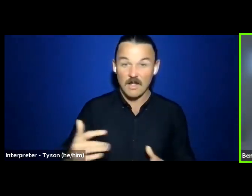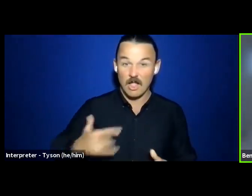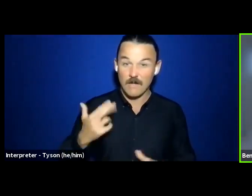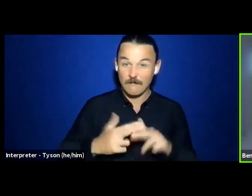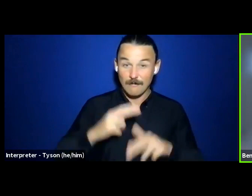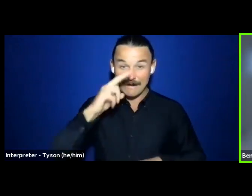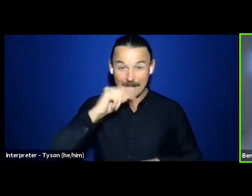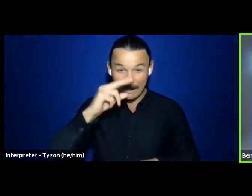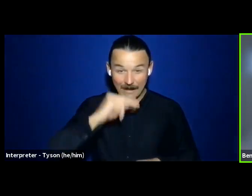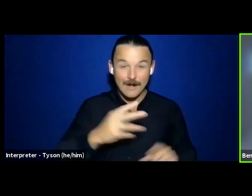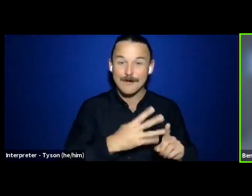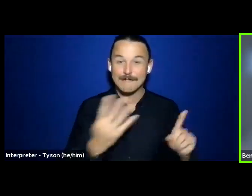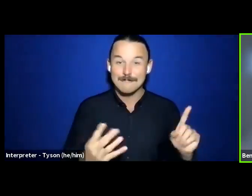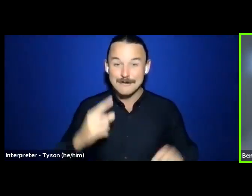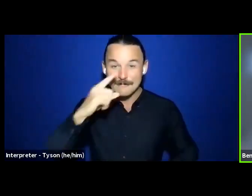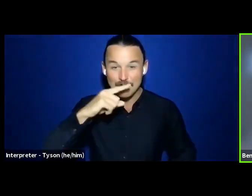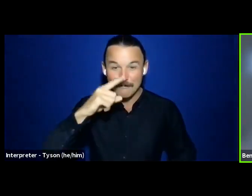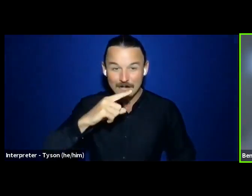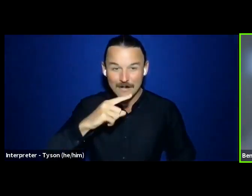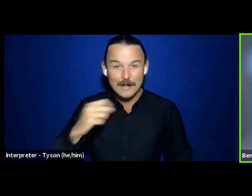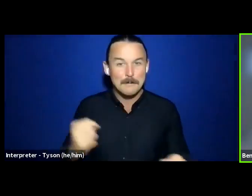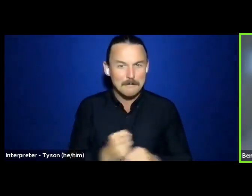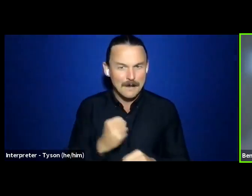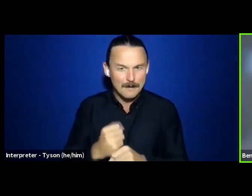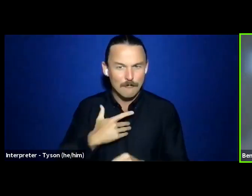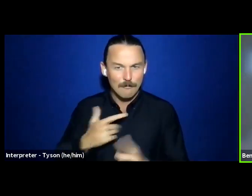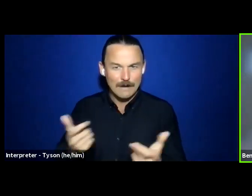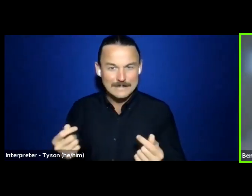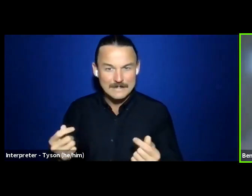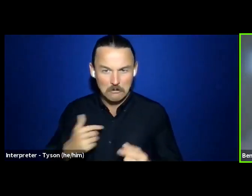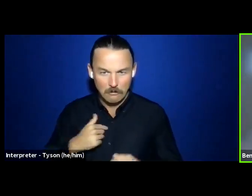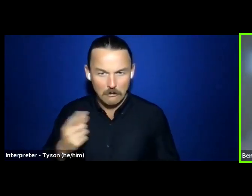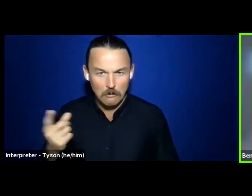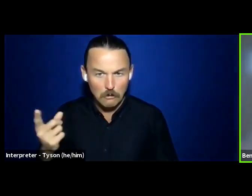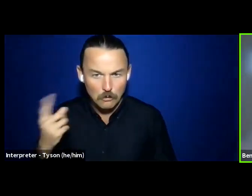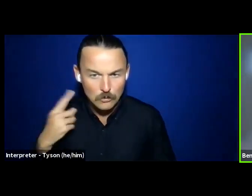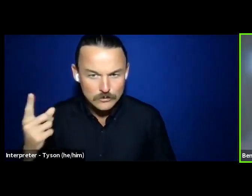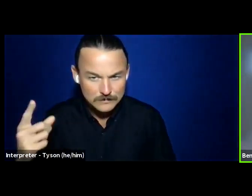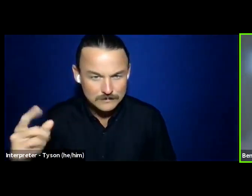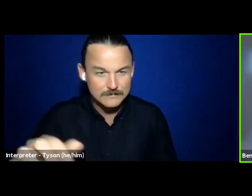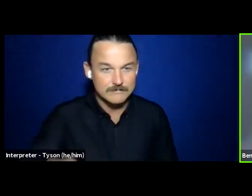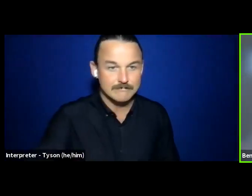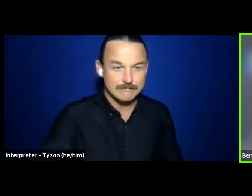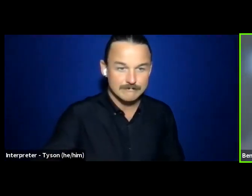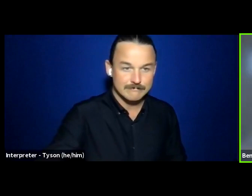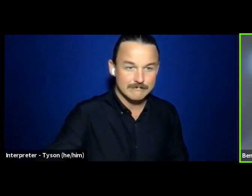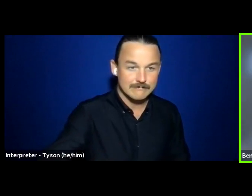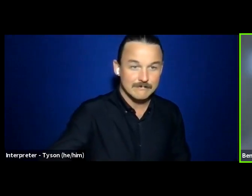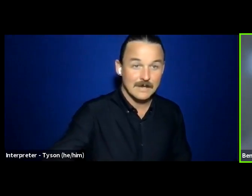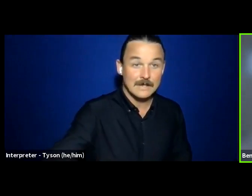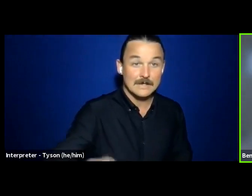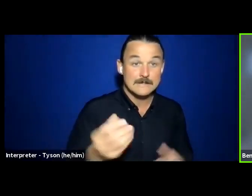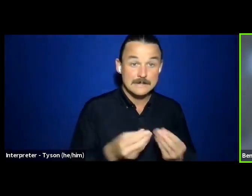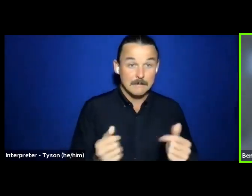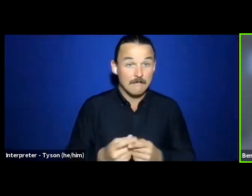live for young LGBT iQ, a plus people, apparently people, apparently became that much people, apparently became that much easier. And for some of us, that may